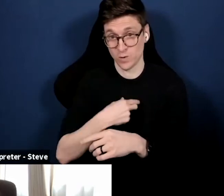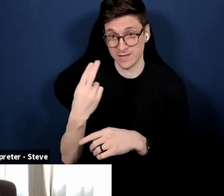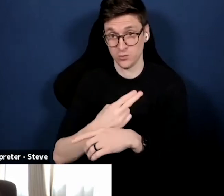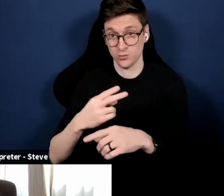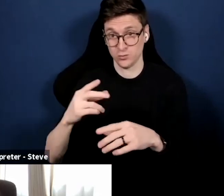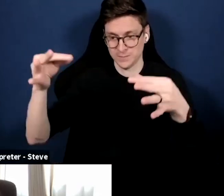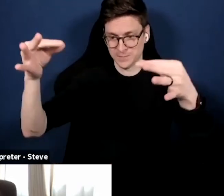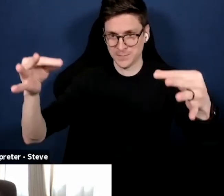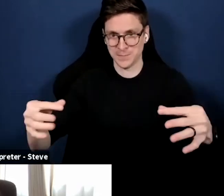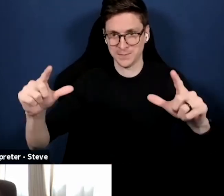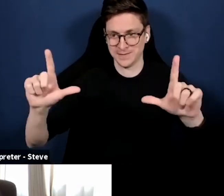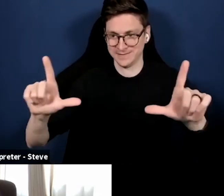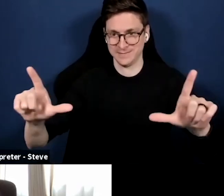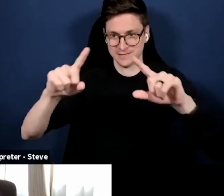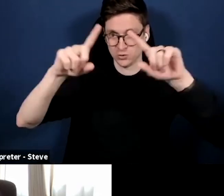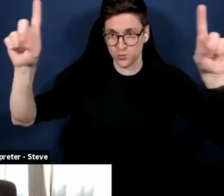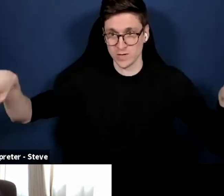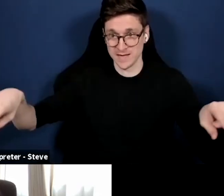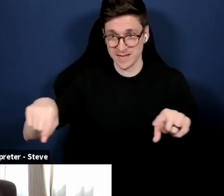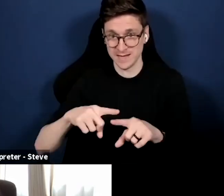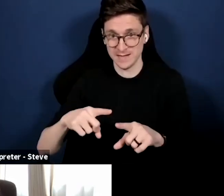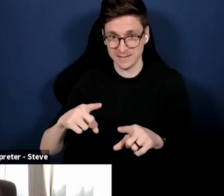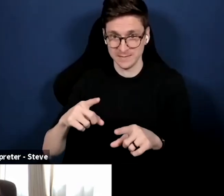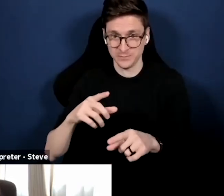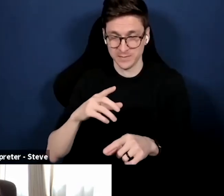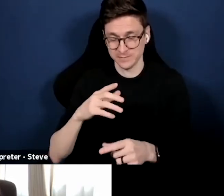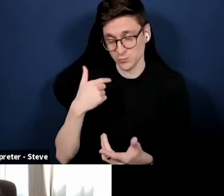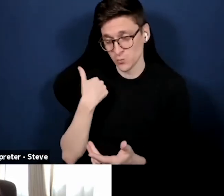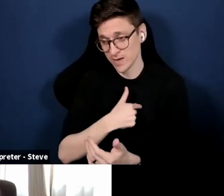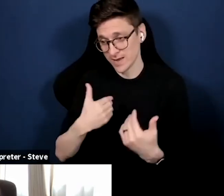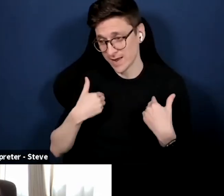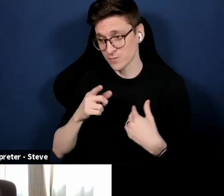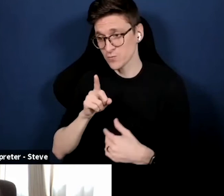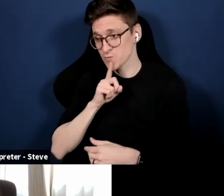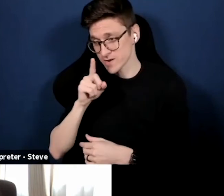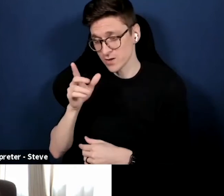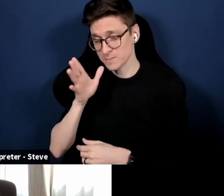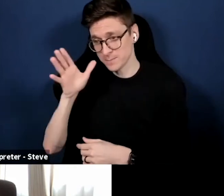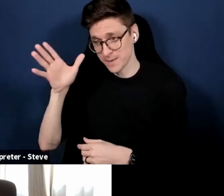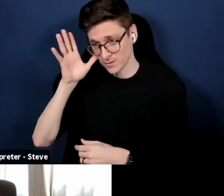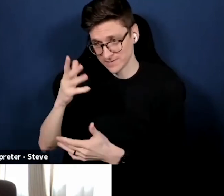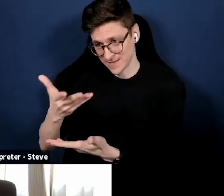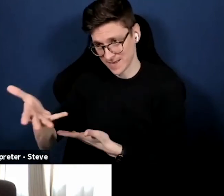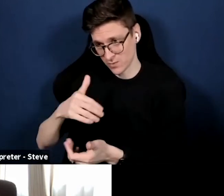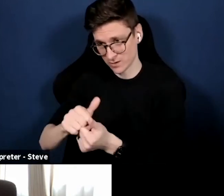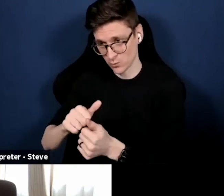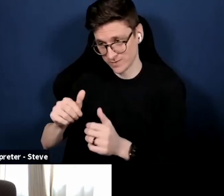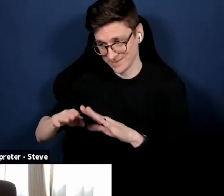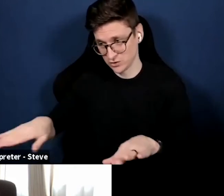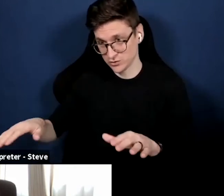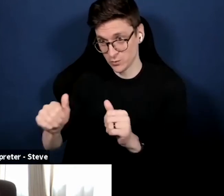real parents to interact with their own children through a screen rather than directly to sort of